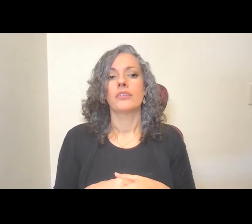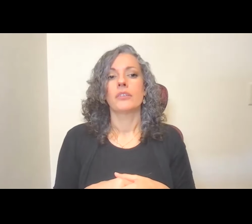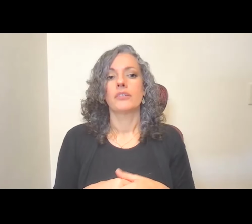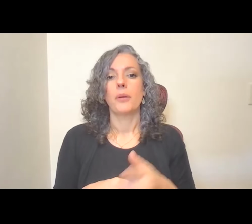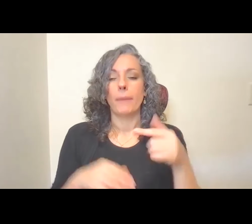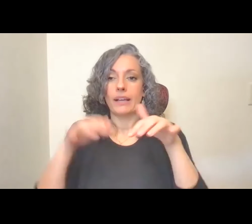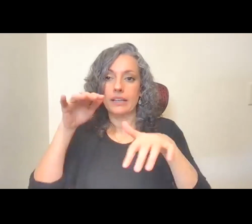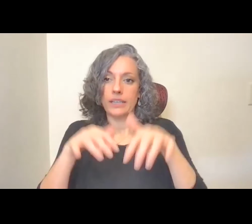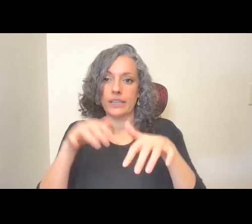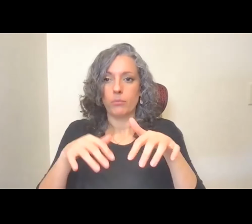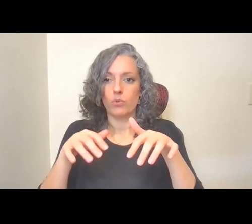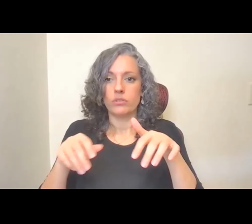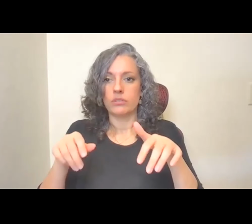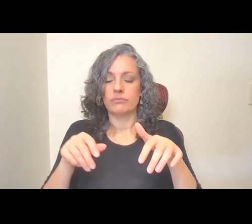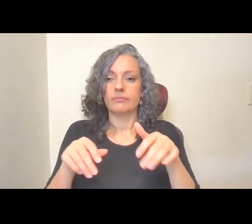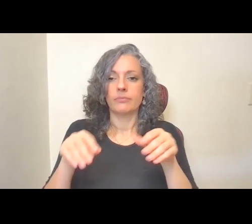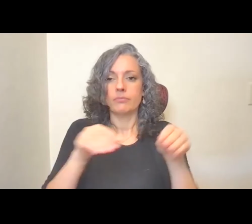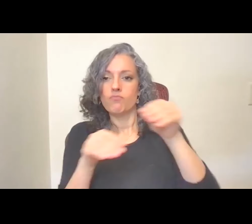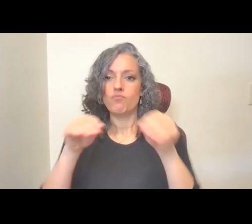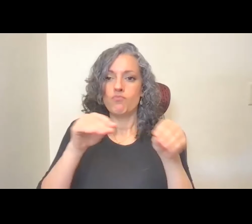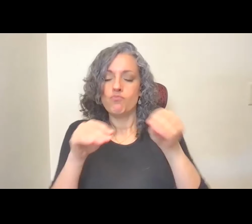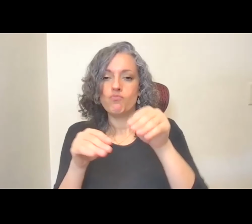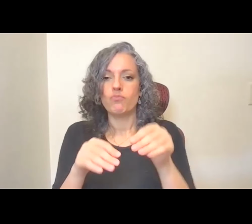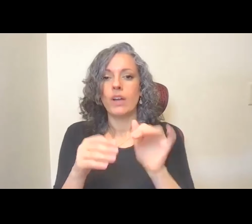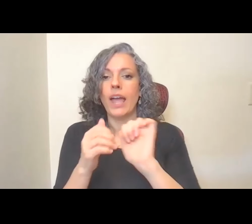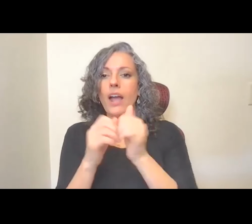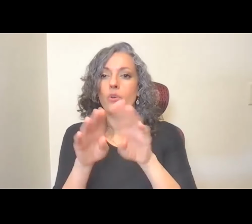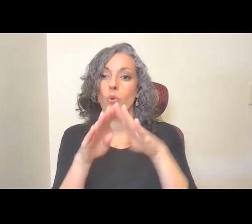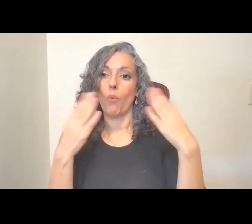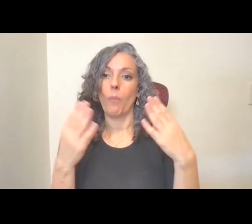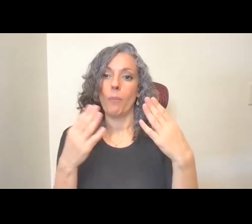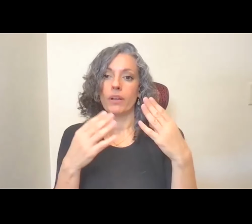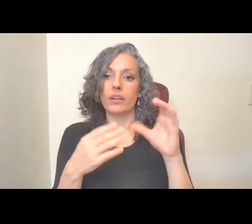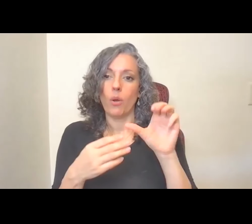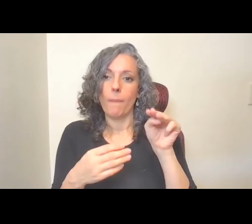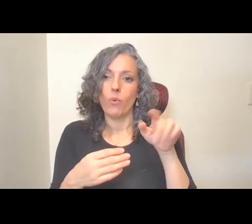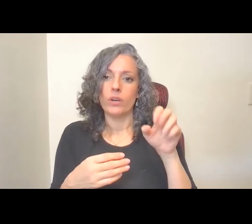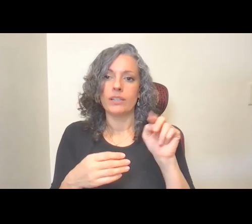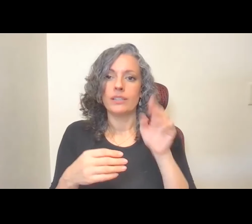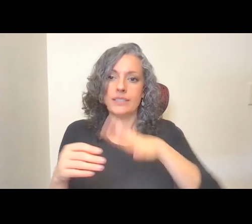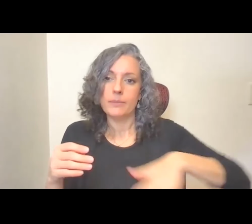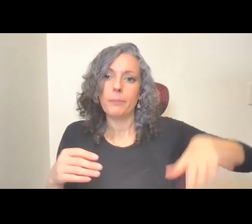of these components. How to open the component - enter space. How to close it - escape. How